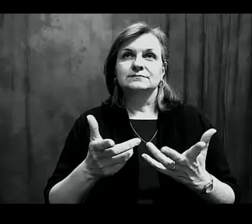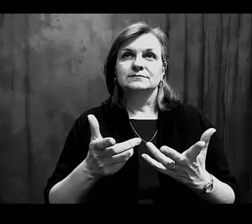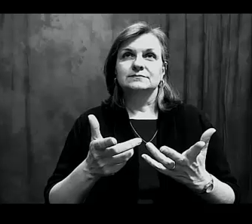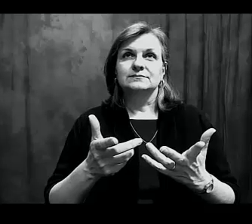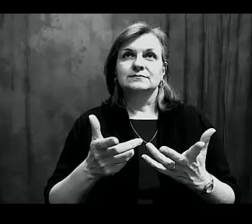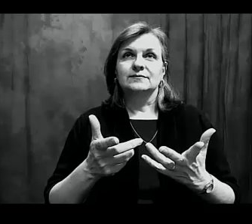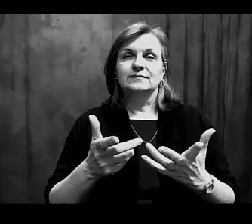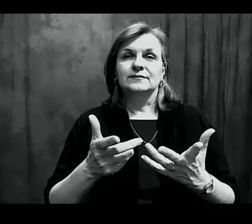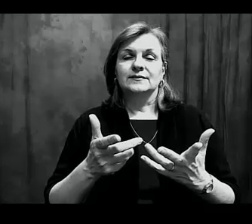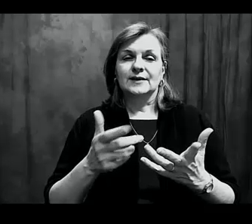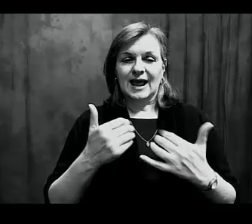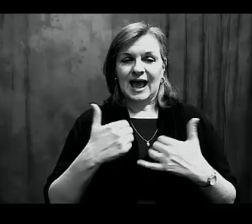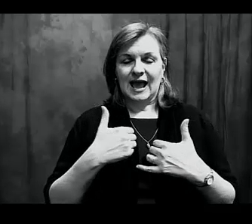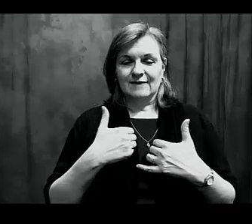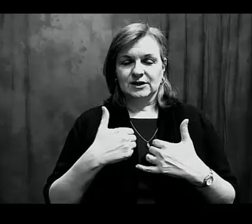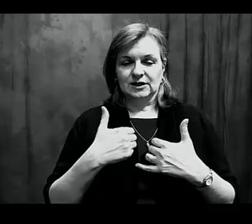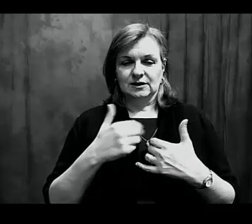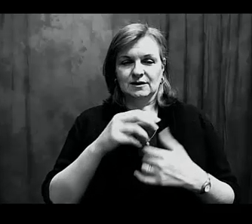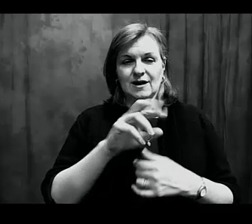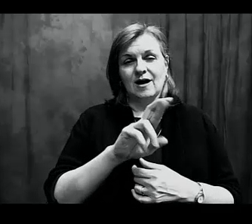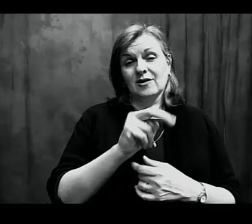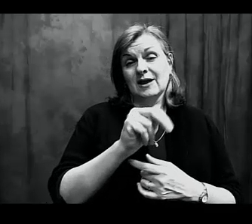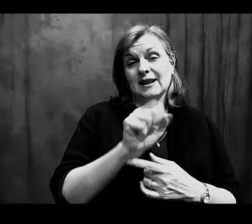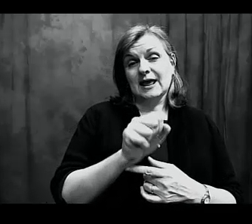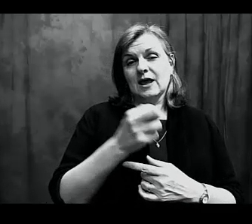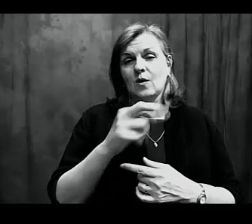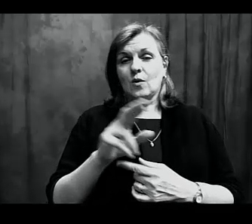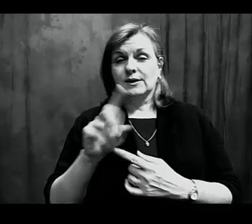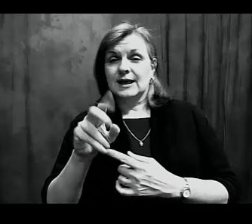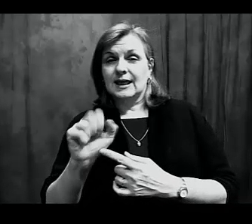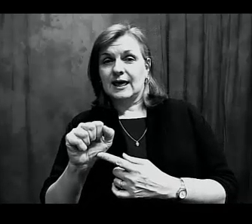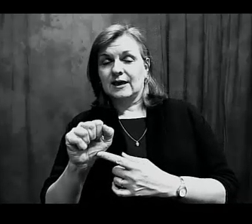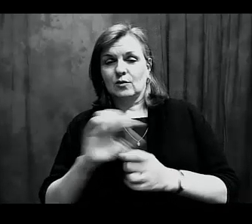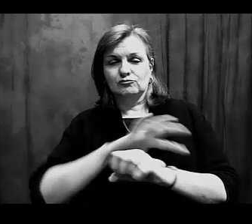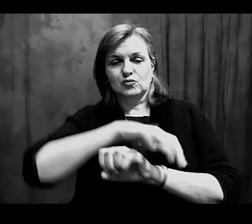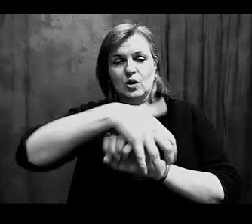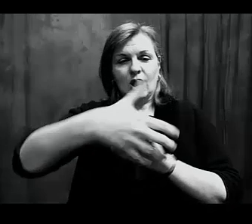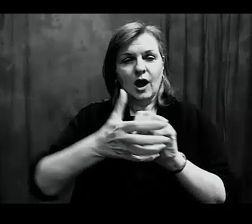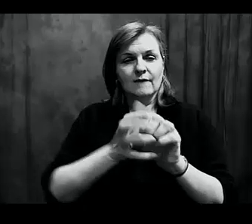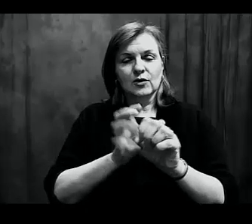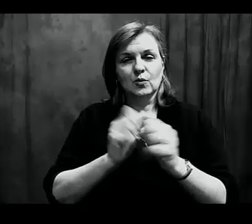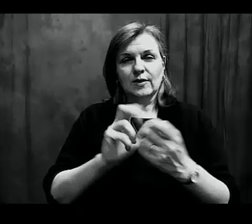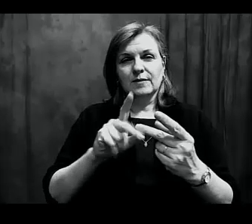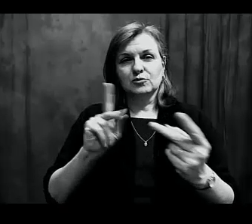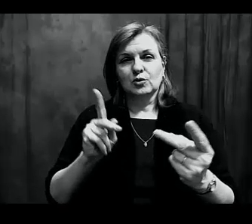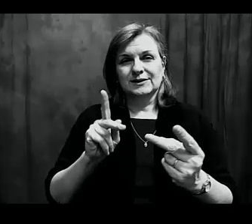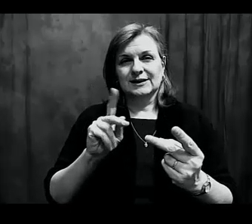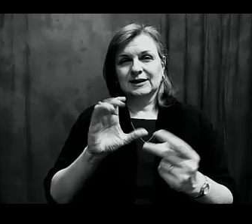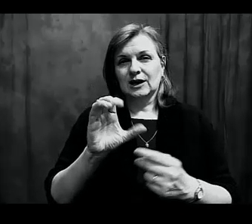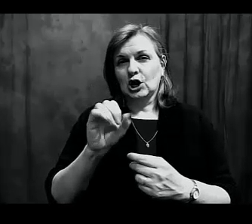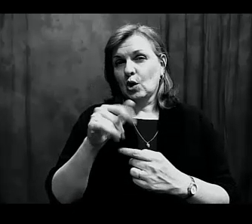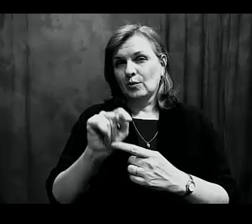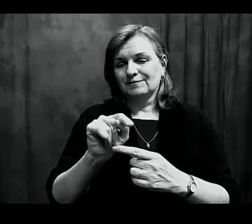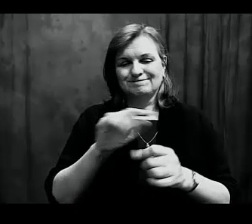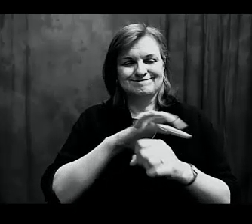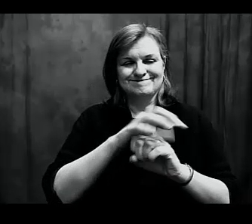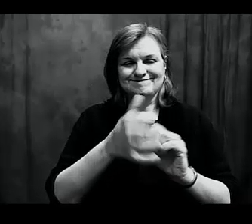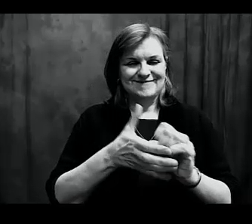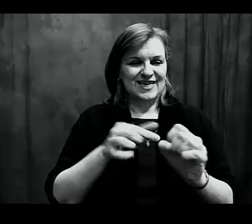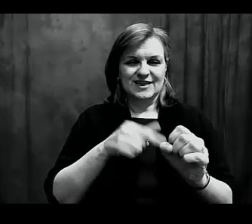being separated and housing RNA or DNA simply by separating with a protein coat is not enough to actually look at an organism